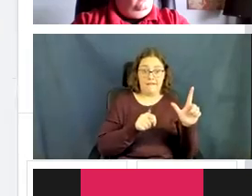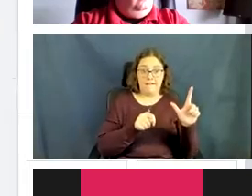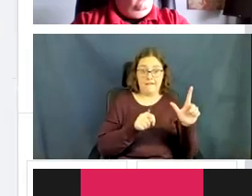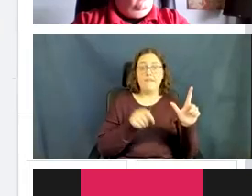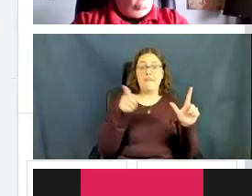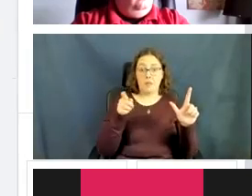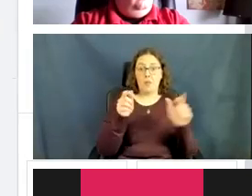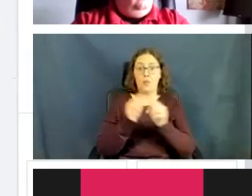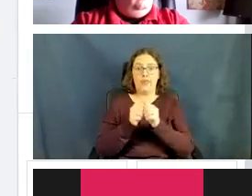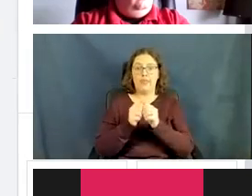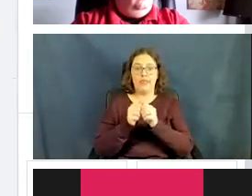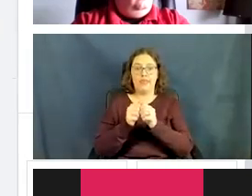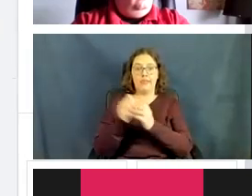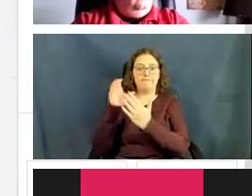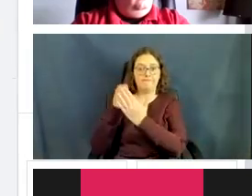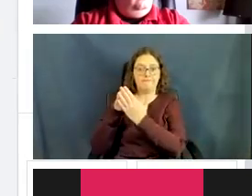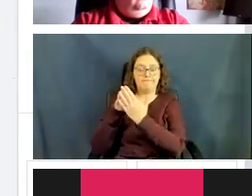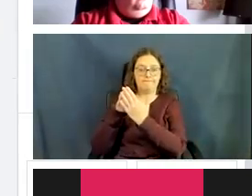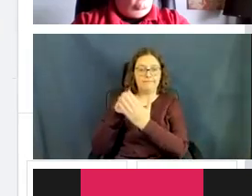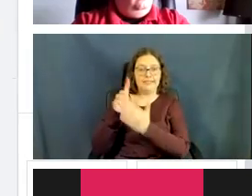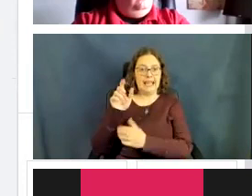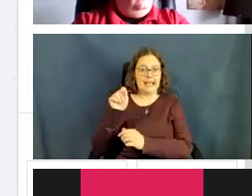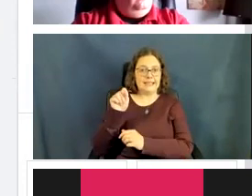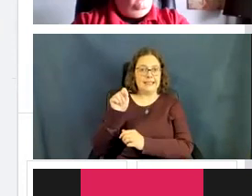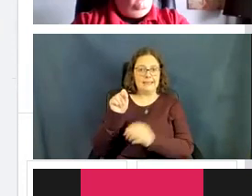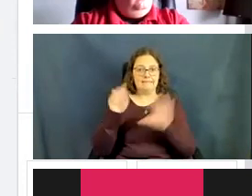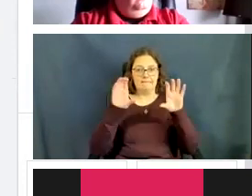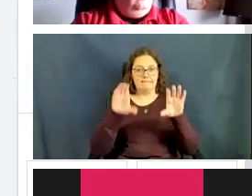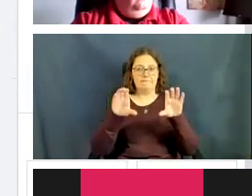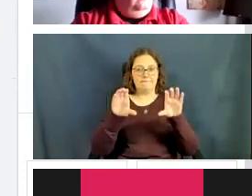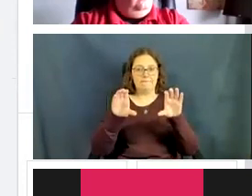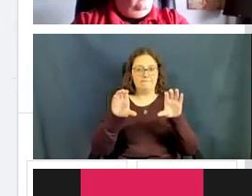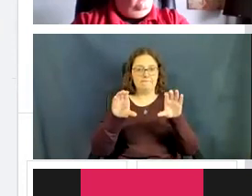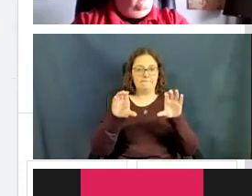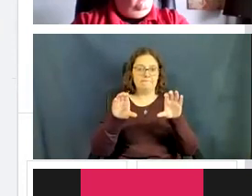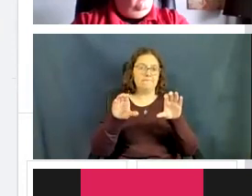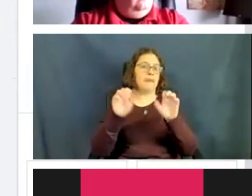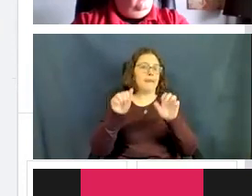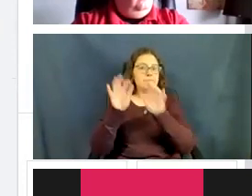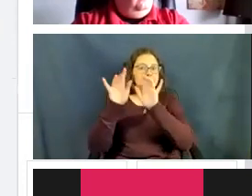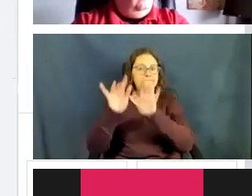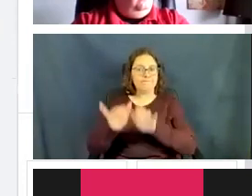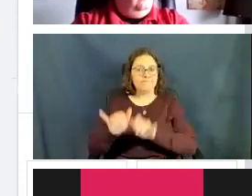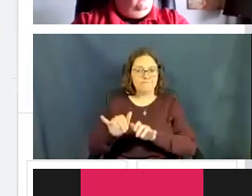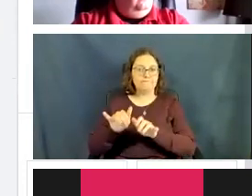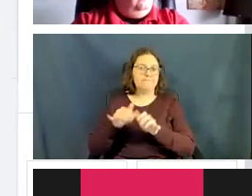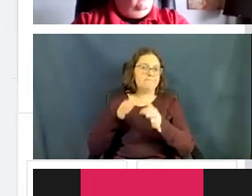The items you want to change here are the picture and it's got a placeholder